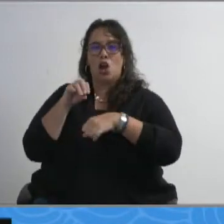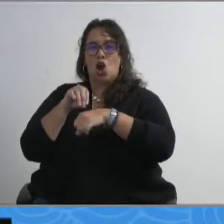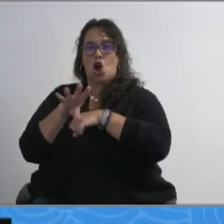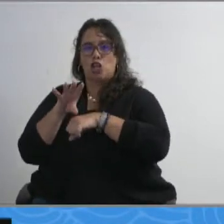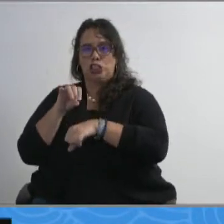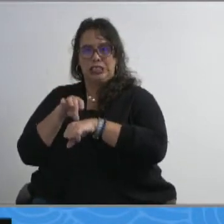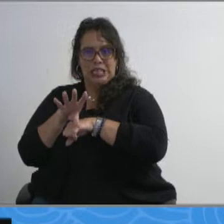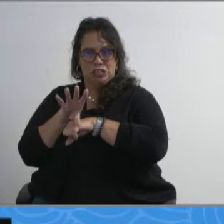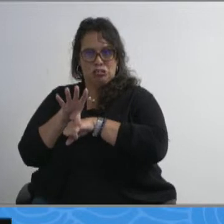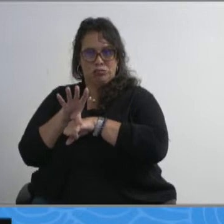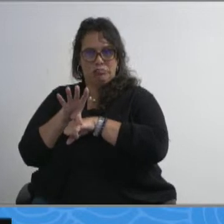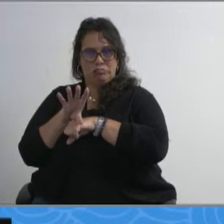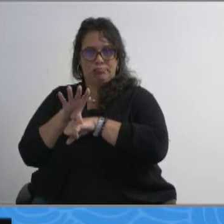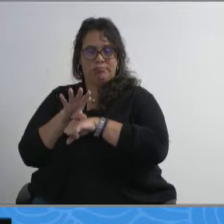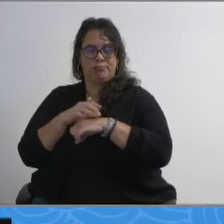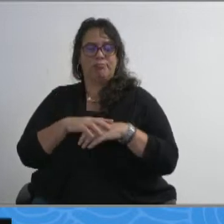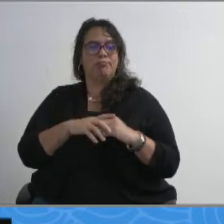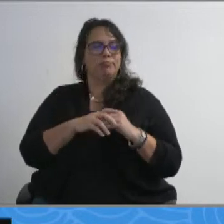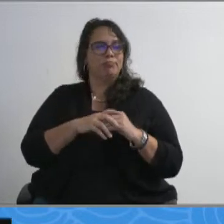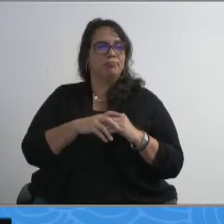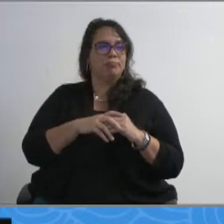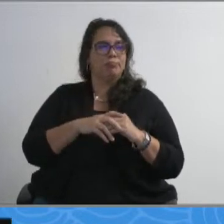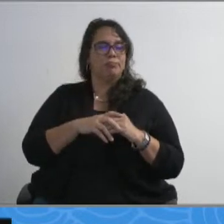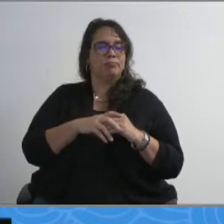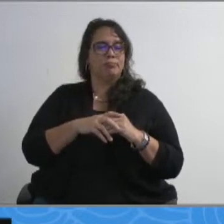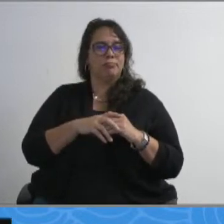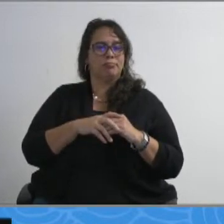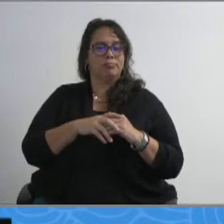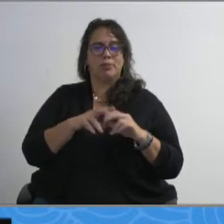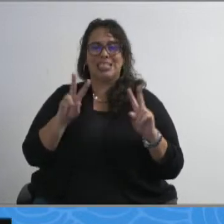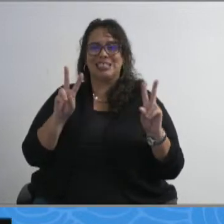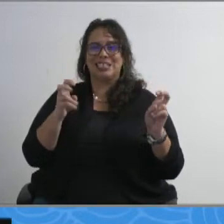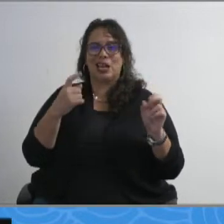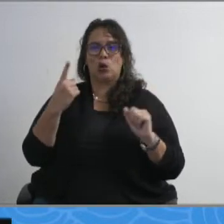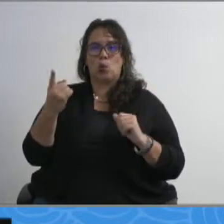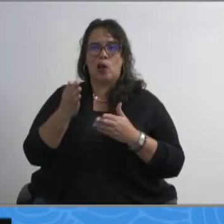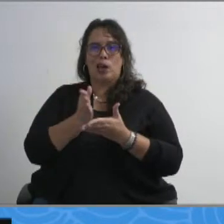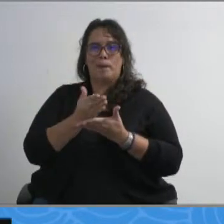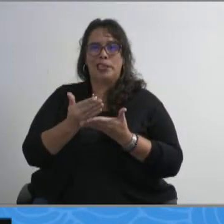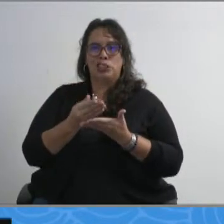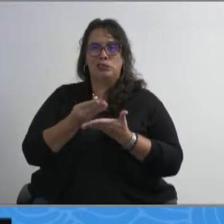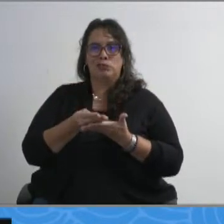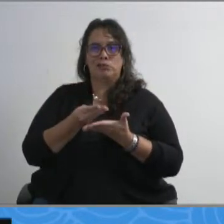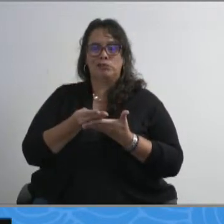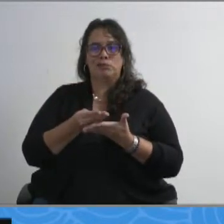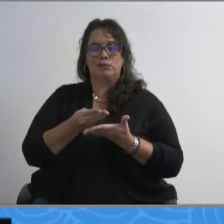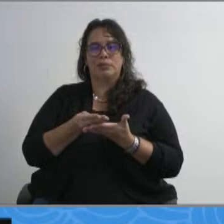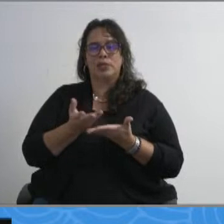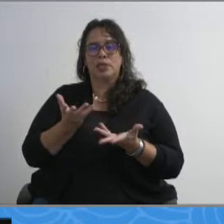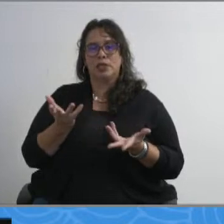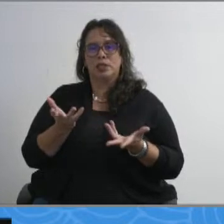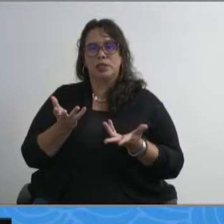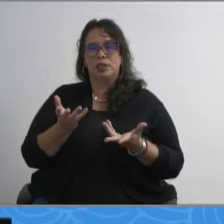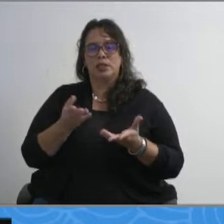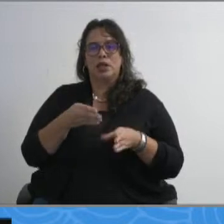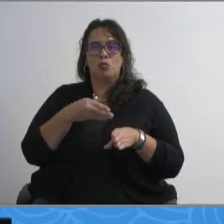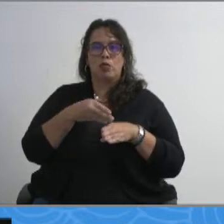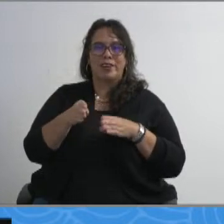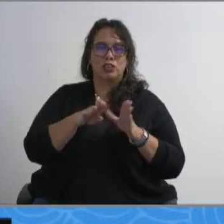So, the Title I budget categories that we are projecting is professional development, budget.